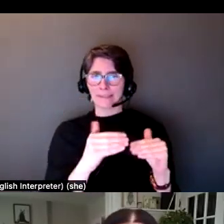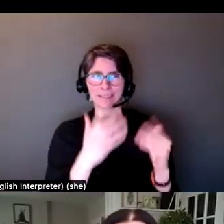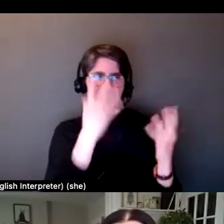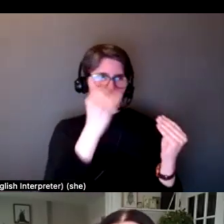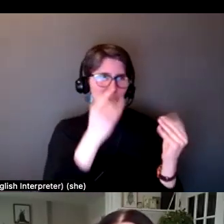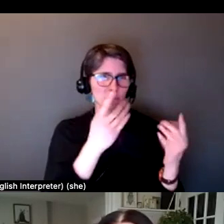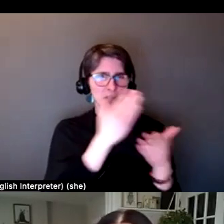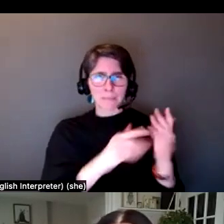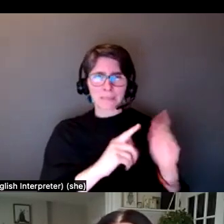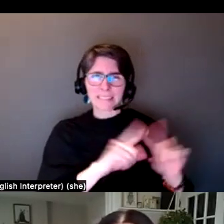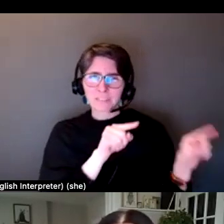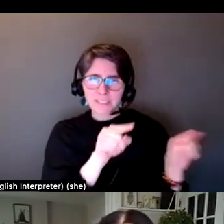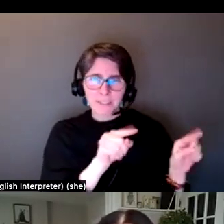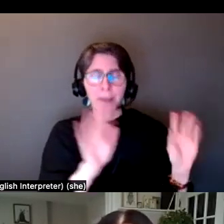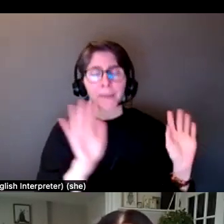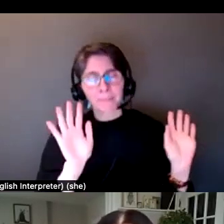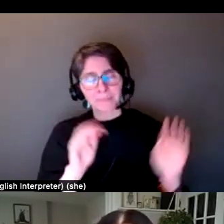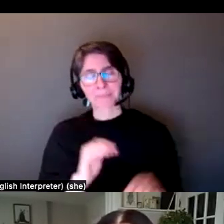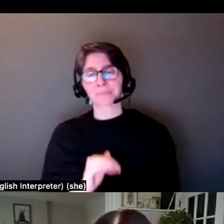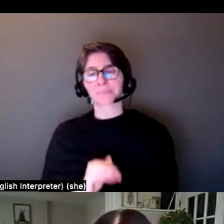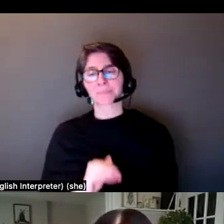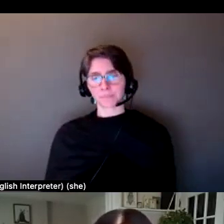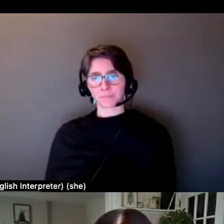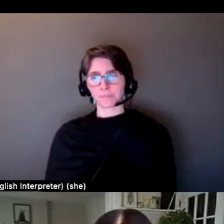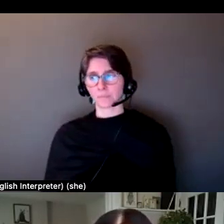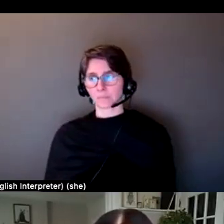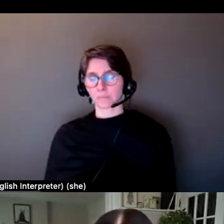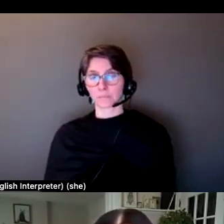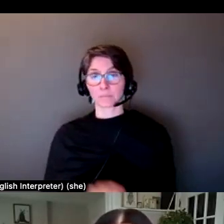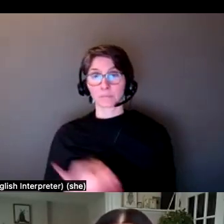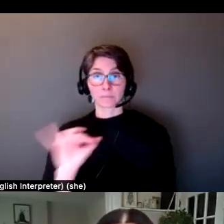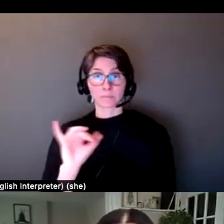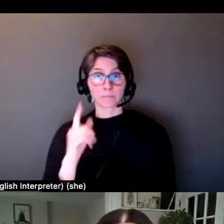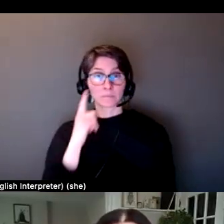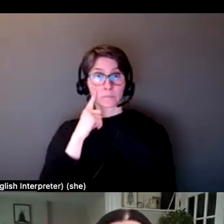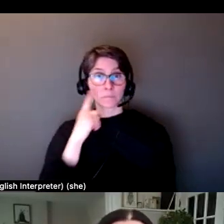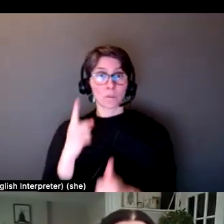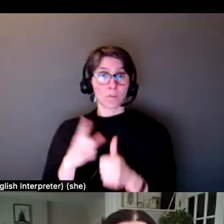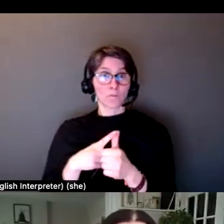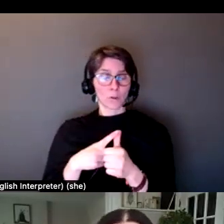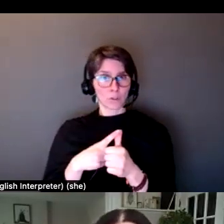And I will note as well that as a first step towards more salary transparency,